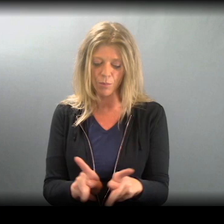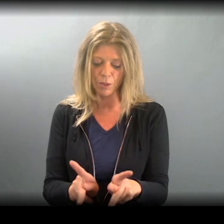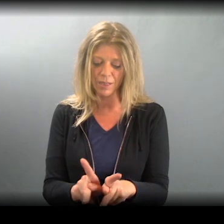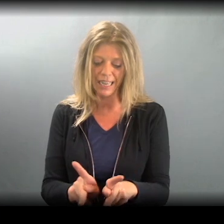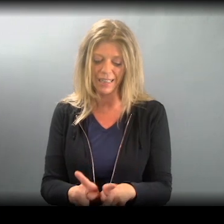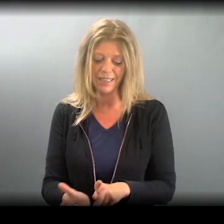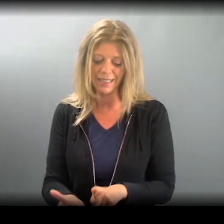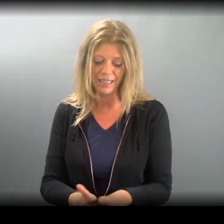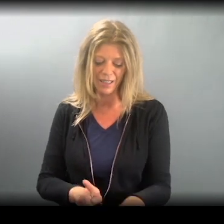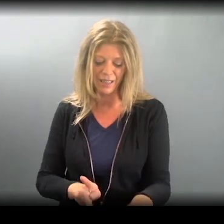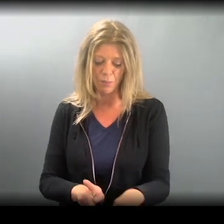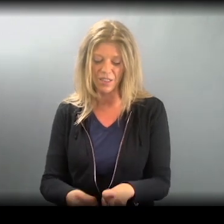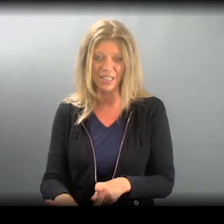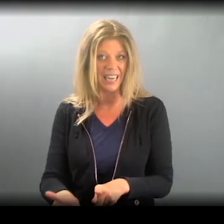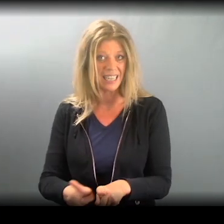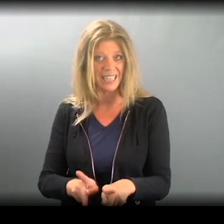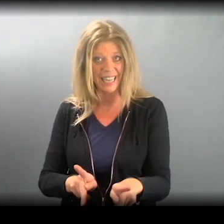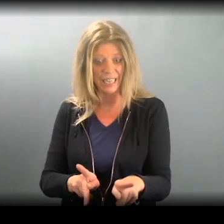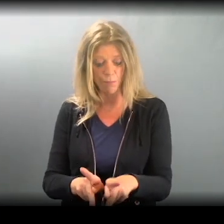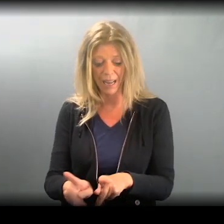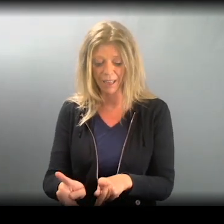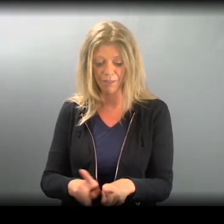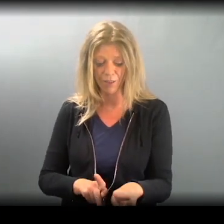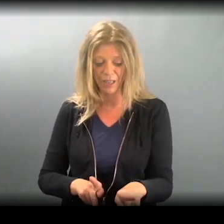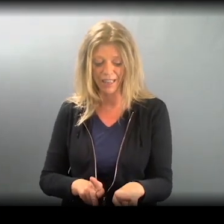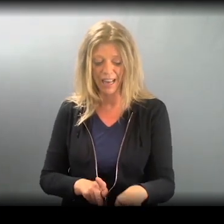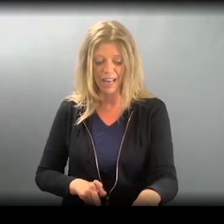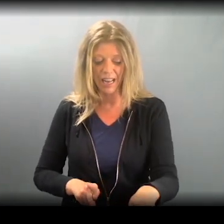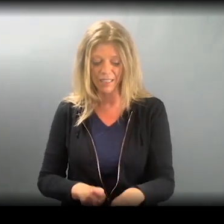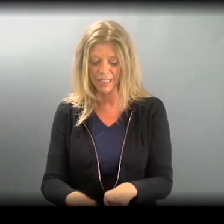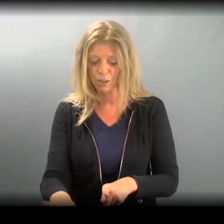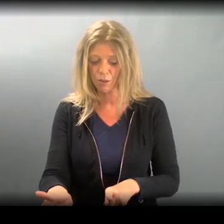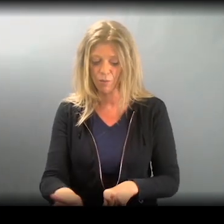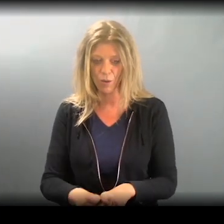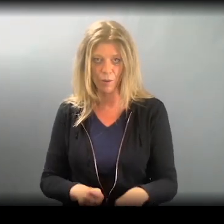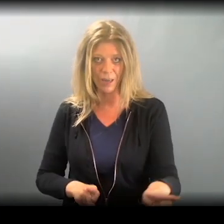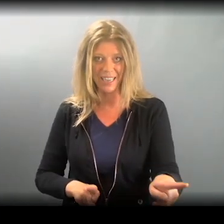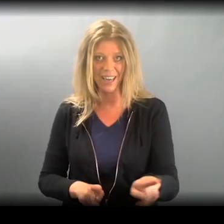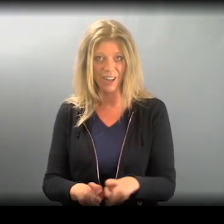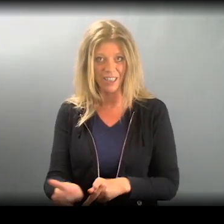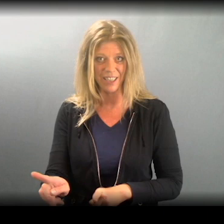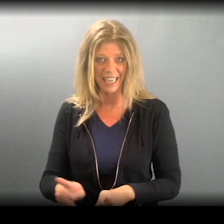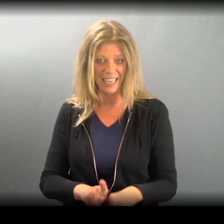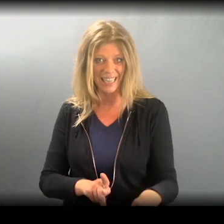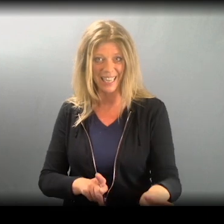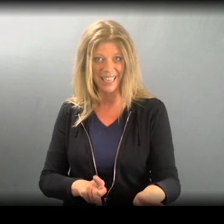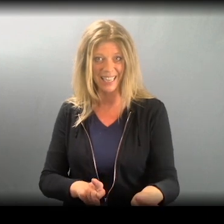Put them together so your thumbs are kind of sliding back and forth as you go forward alternatingly.